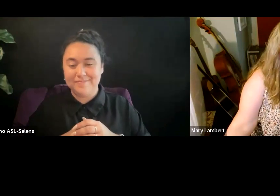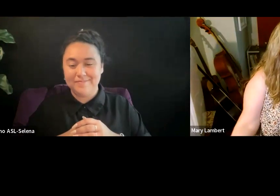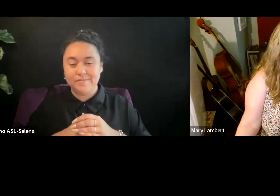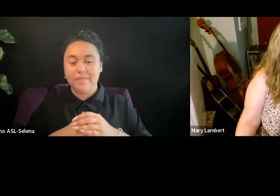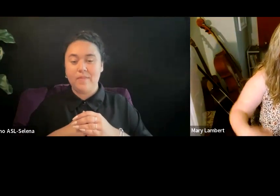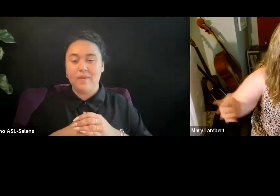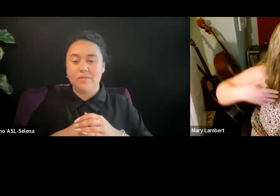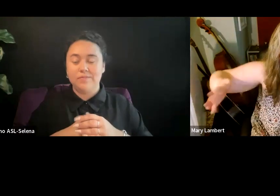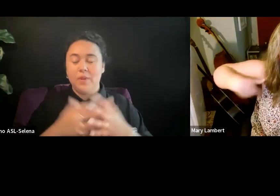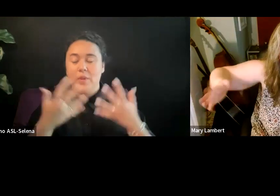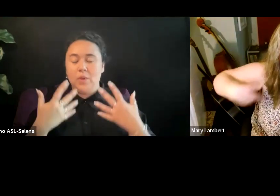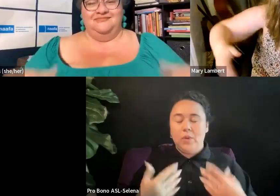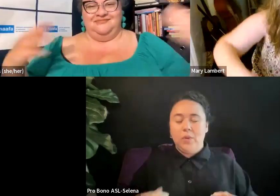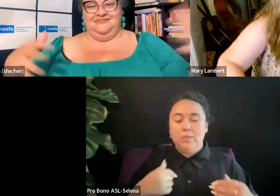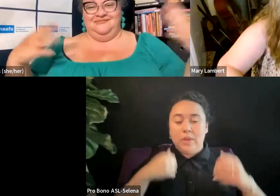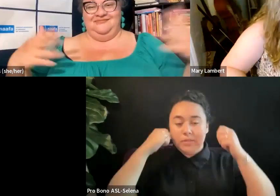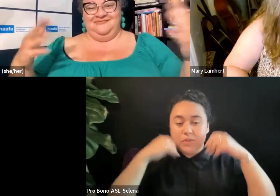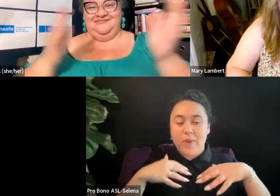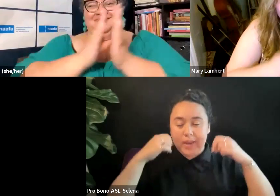Oh, sweating so much.